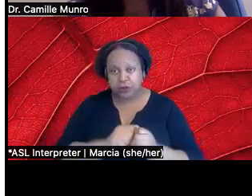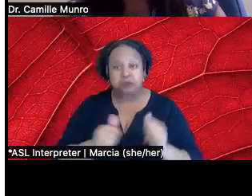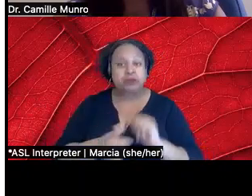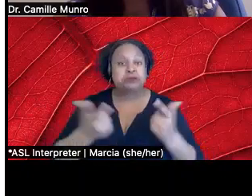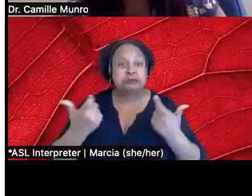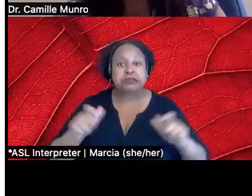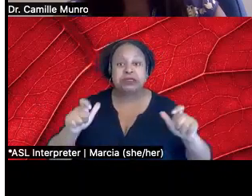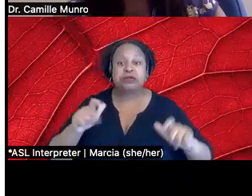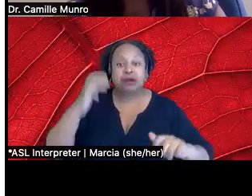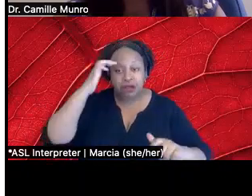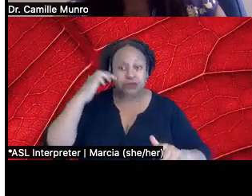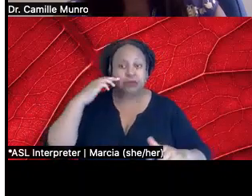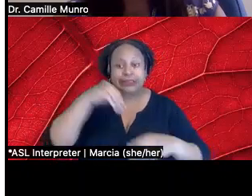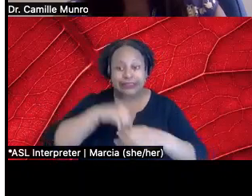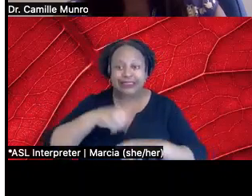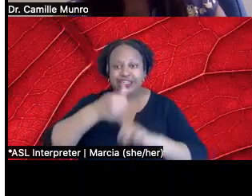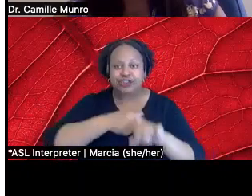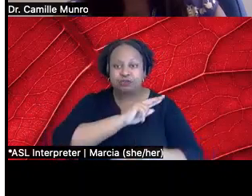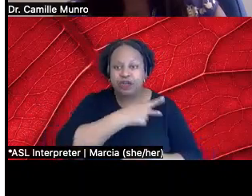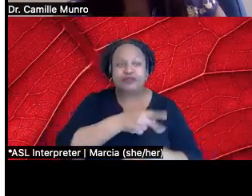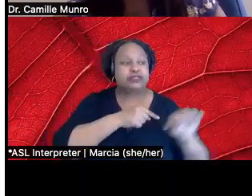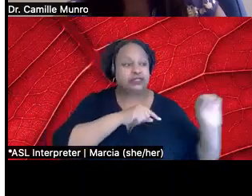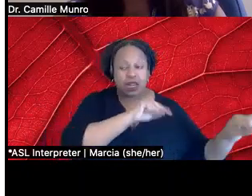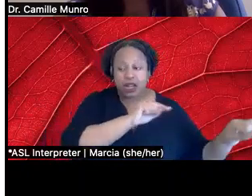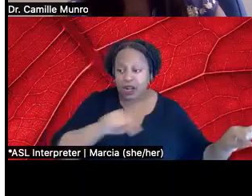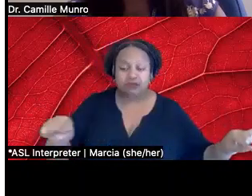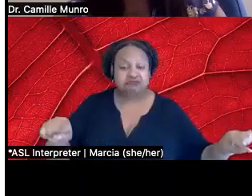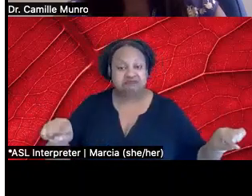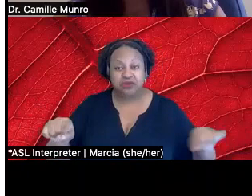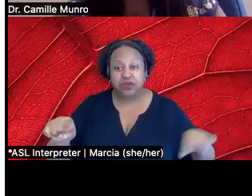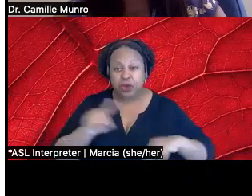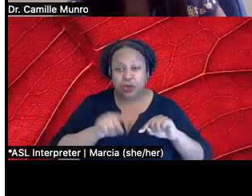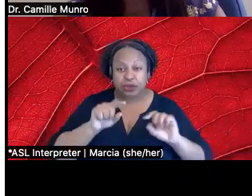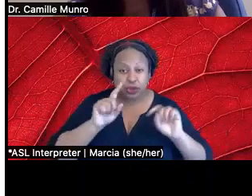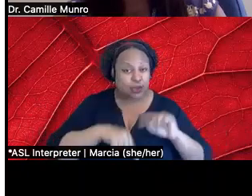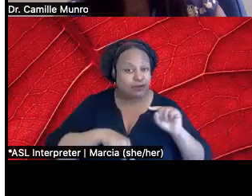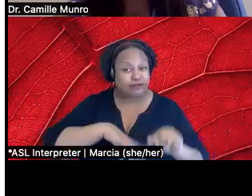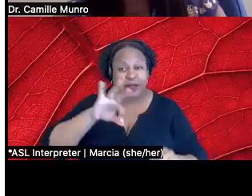and could not find any hospital that has a statement specifically for physicians with